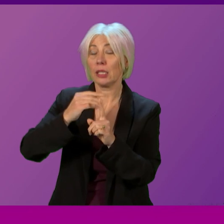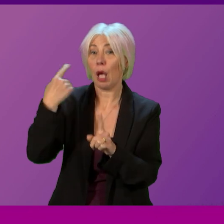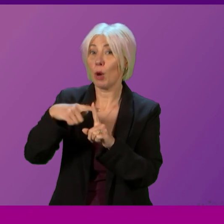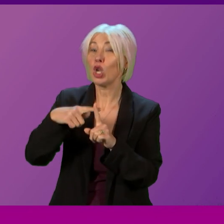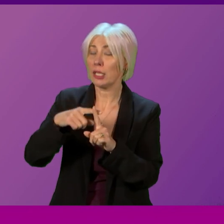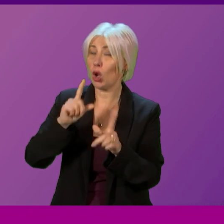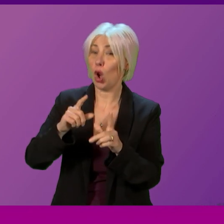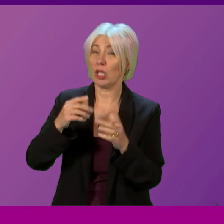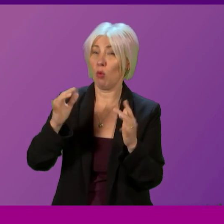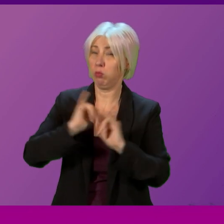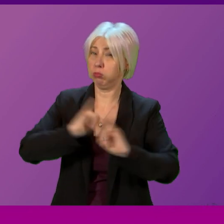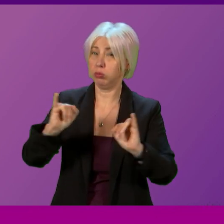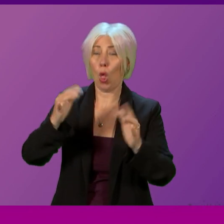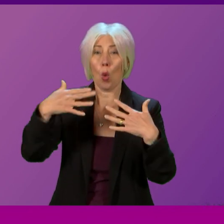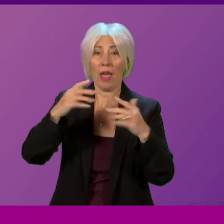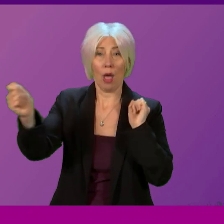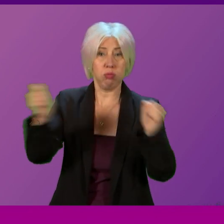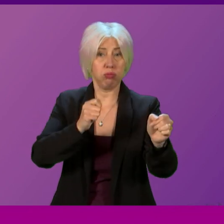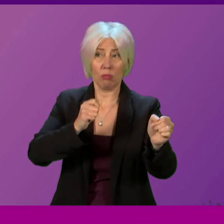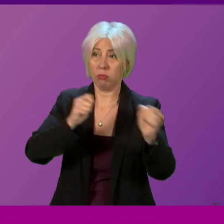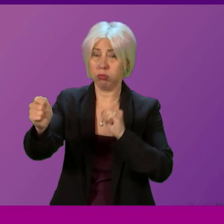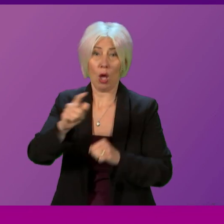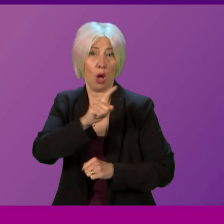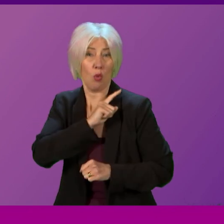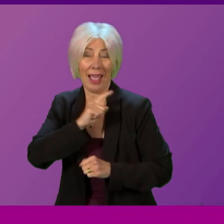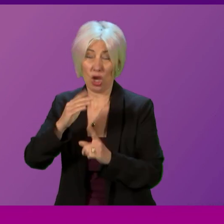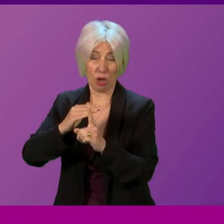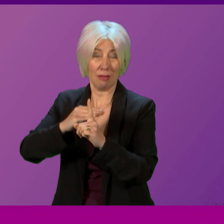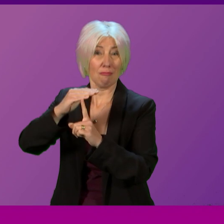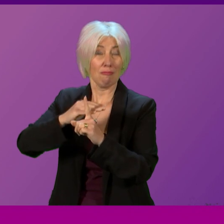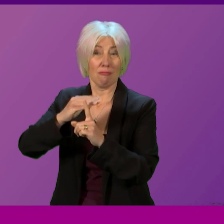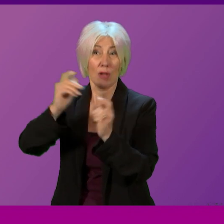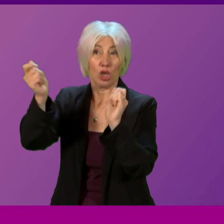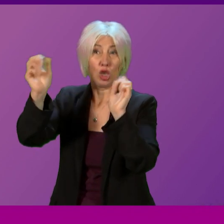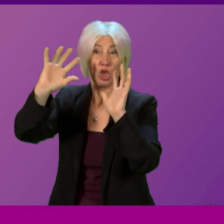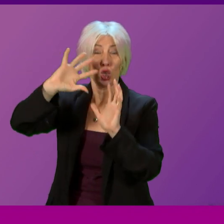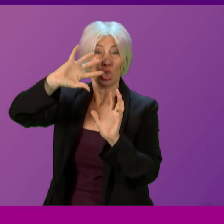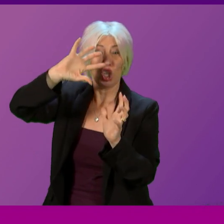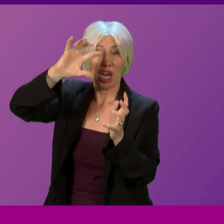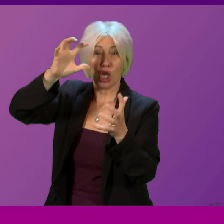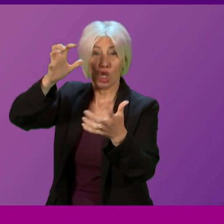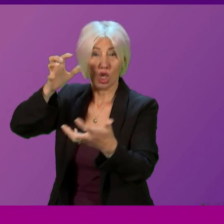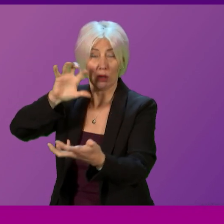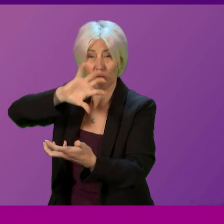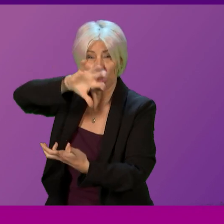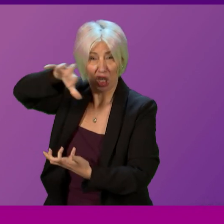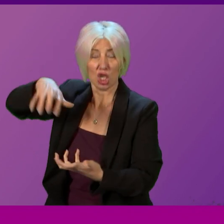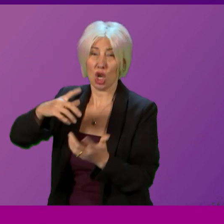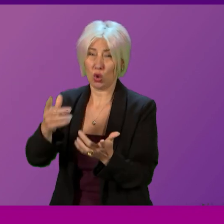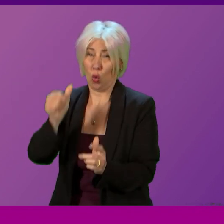weather events are being caused by climate change, and it is really important that everything that we do recognises that.